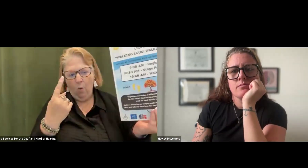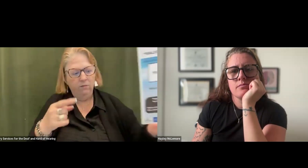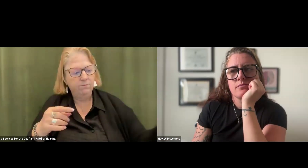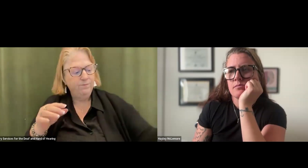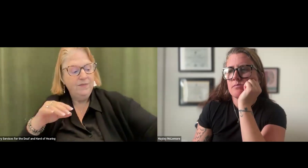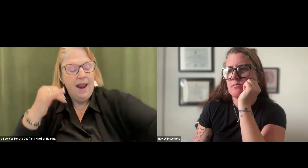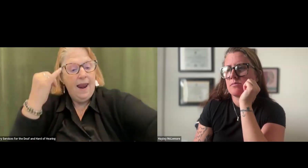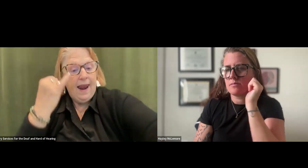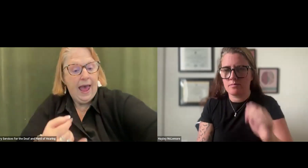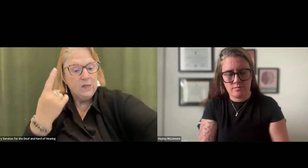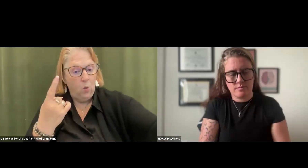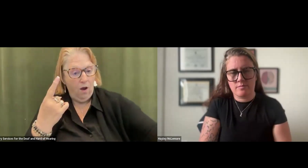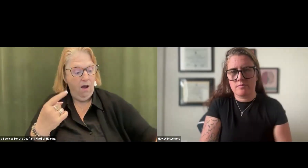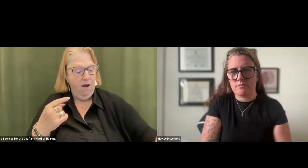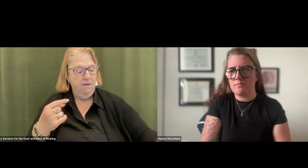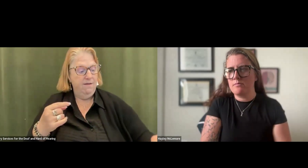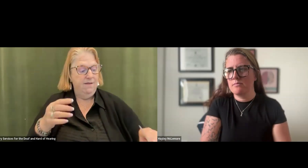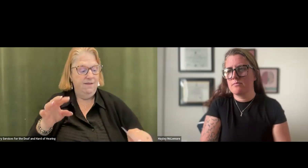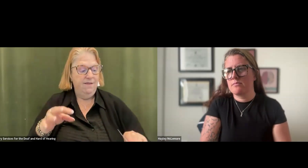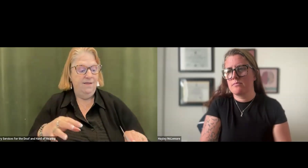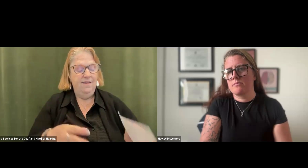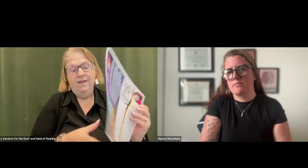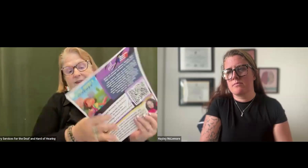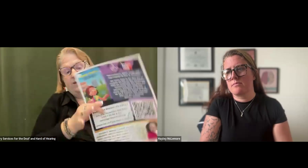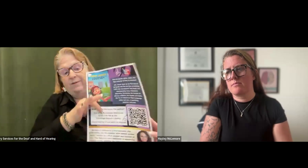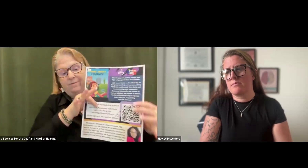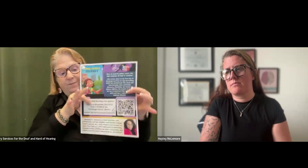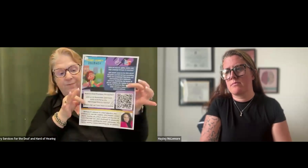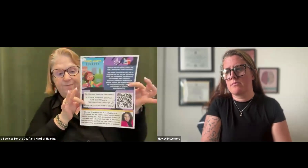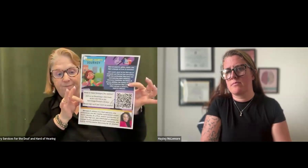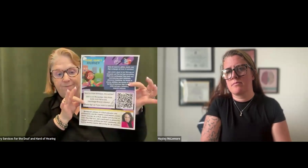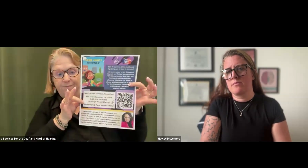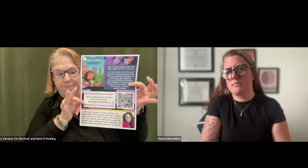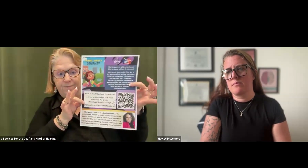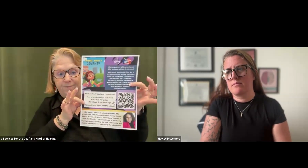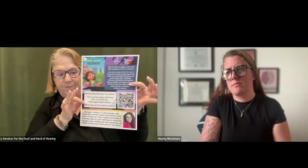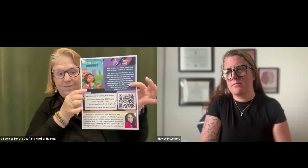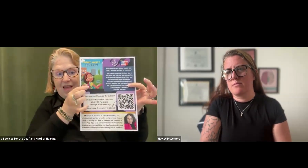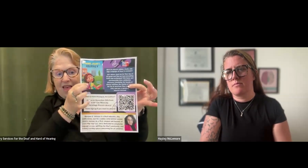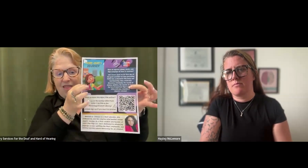So here's another flier that we have. Lastly, we have this.